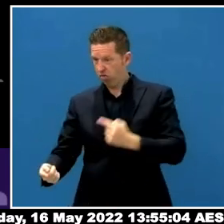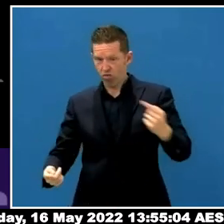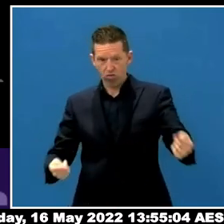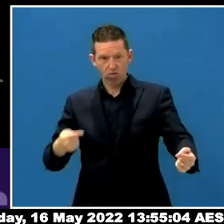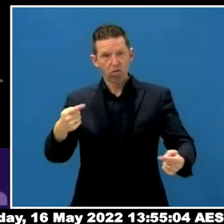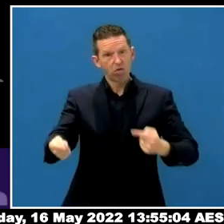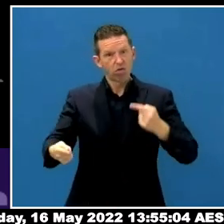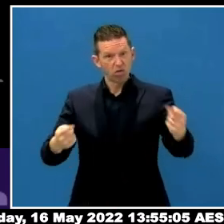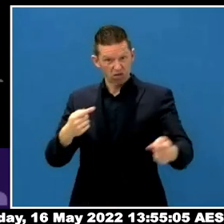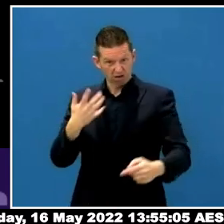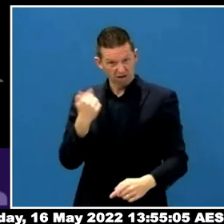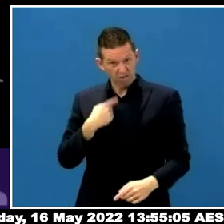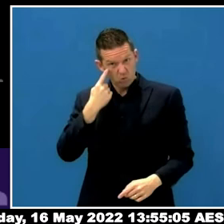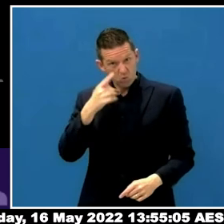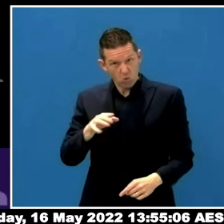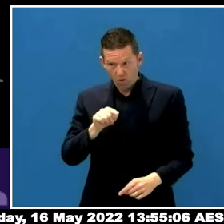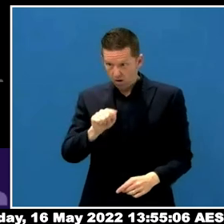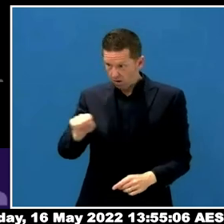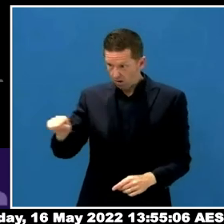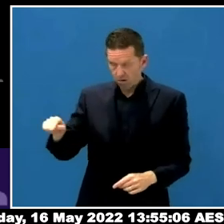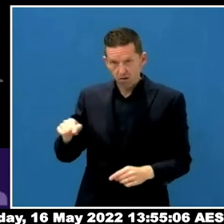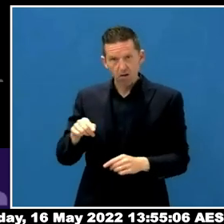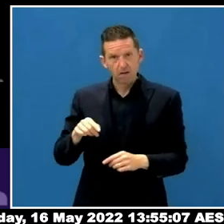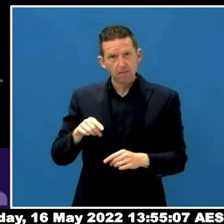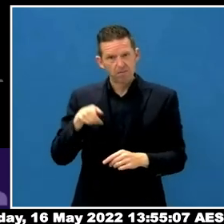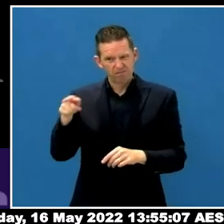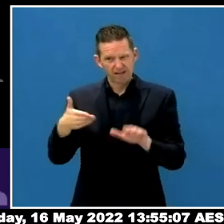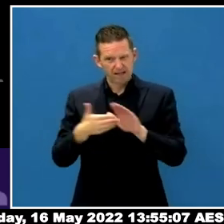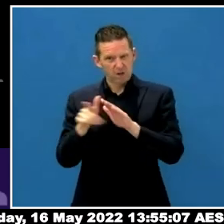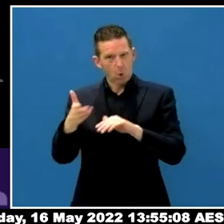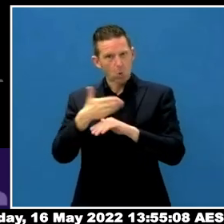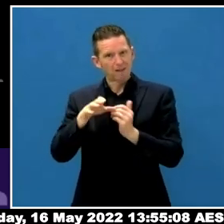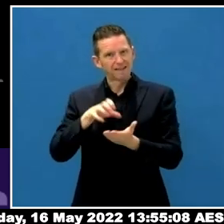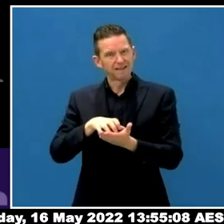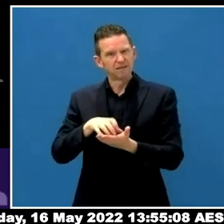the new centre, and I said to her, this is a bit of a safety and health risk here.